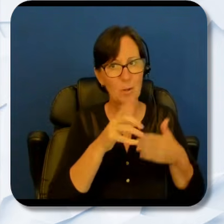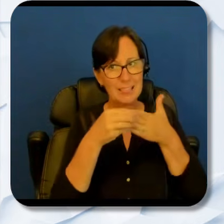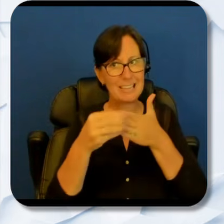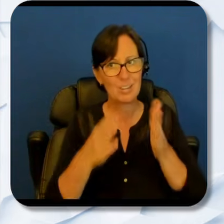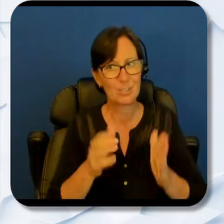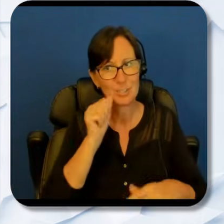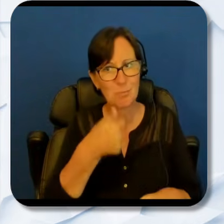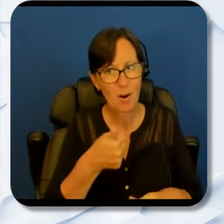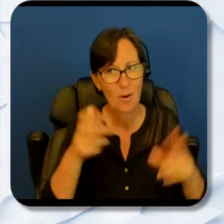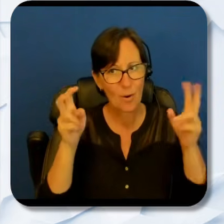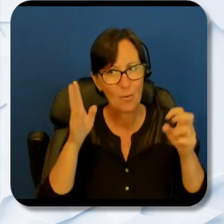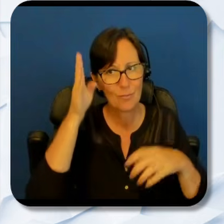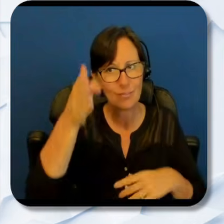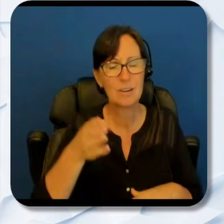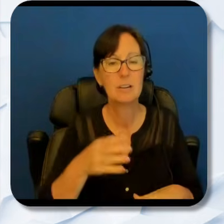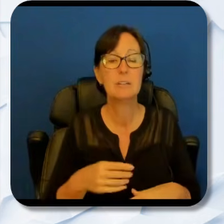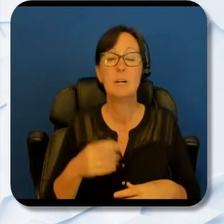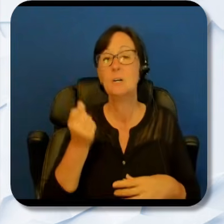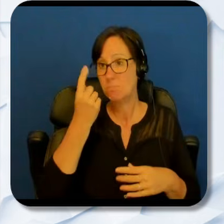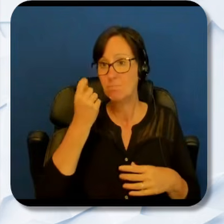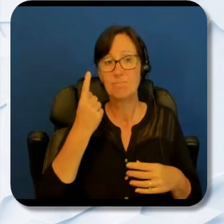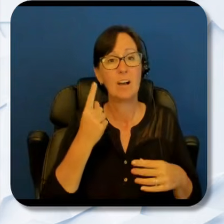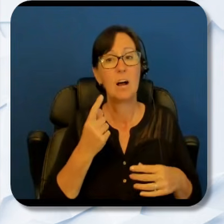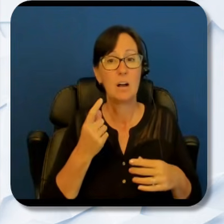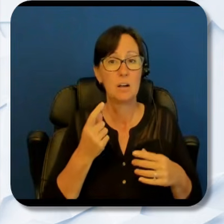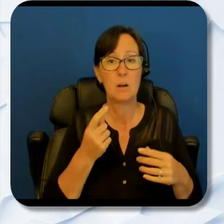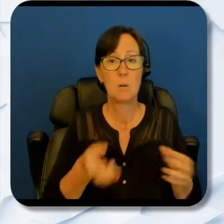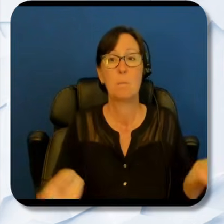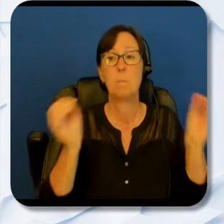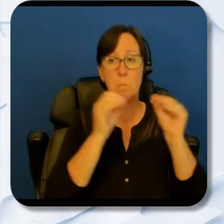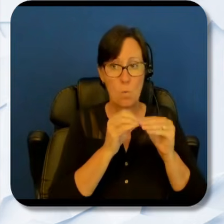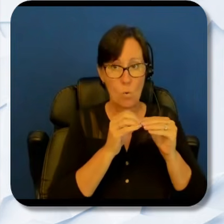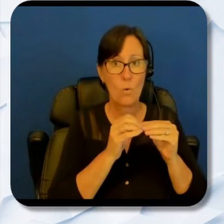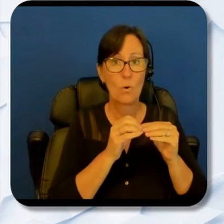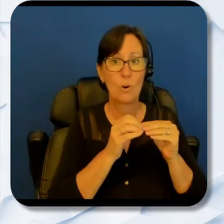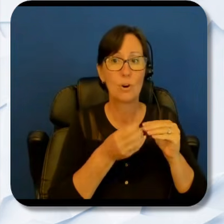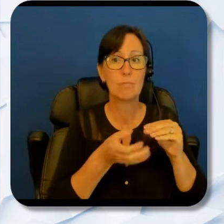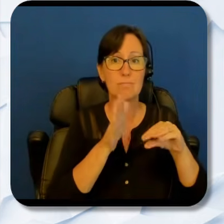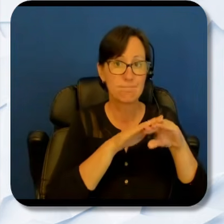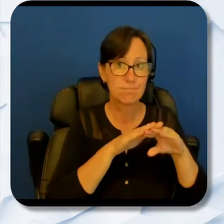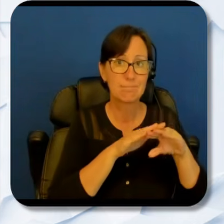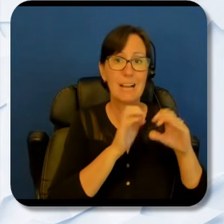Yet, despite having increasingly higher education achievement rates,